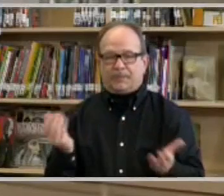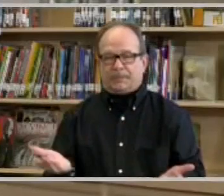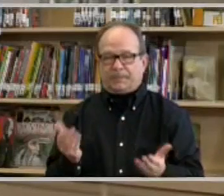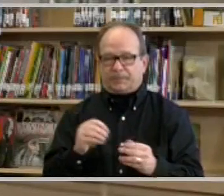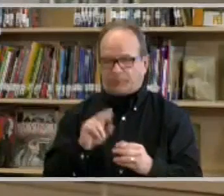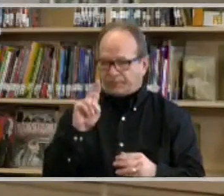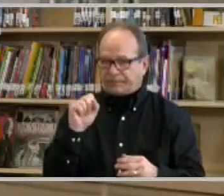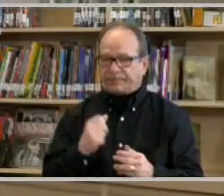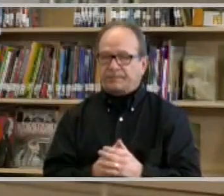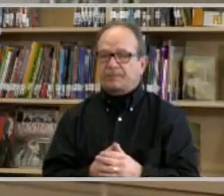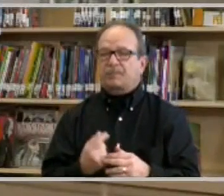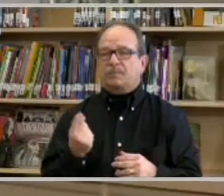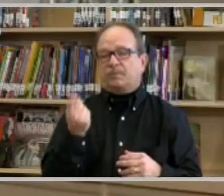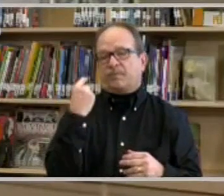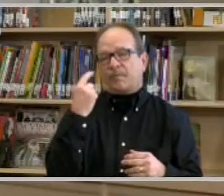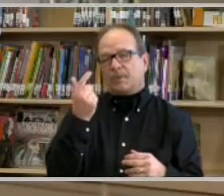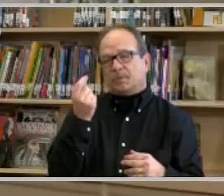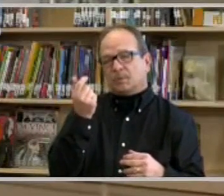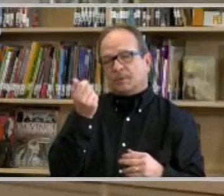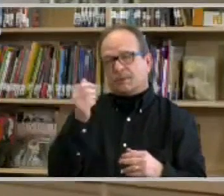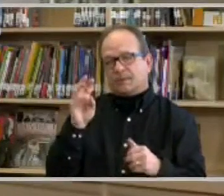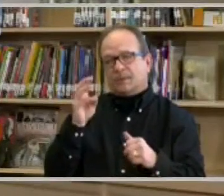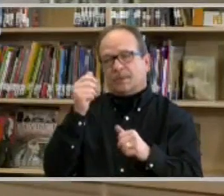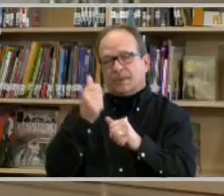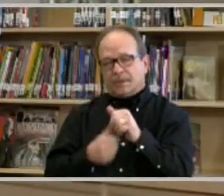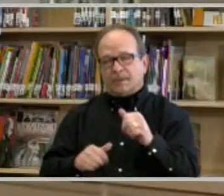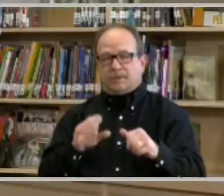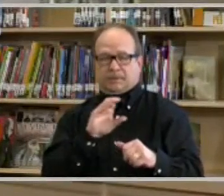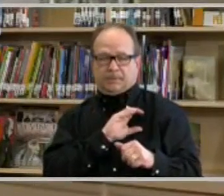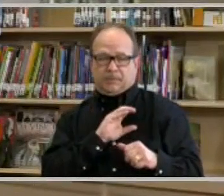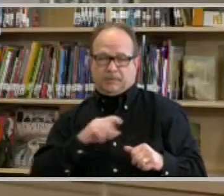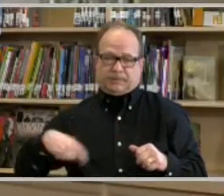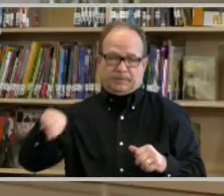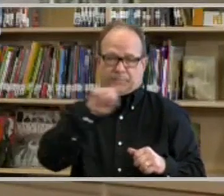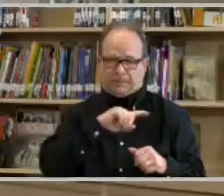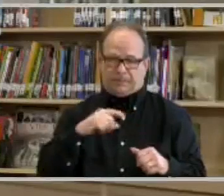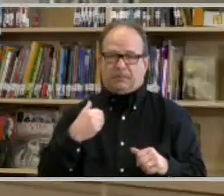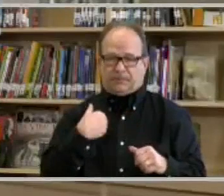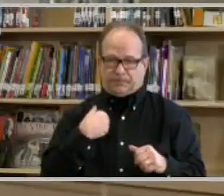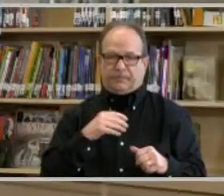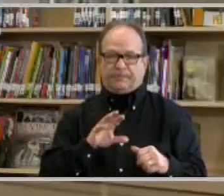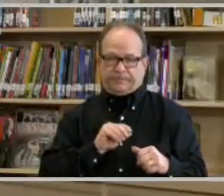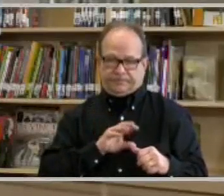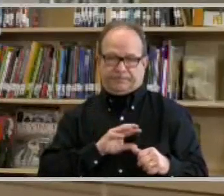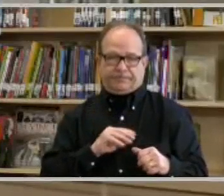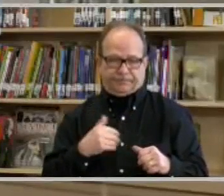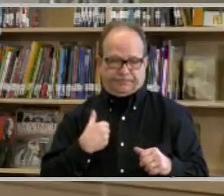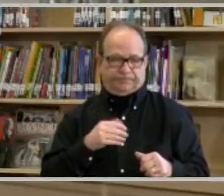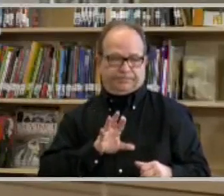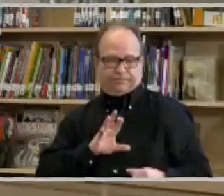IT IS THE POST PROGRESSIVE OF ITS KIND. AT THE END OF THE YEAR EVERY